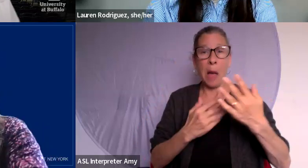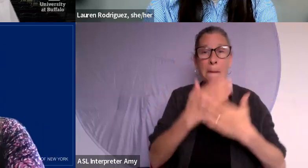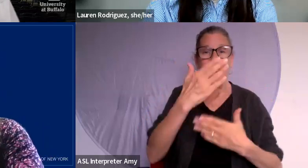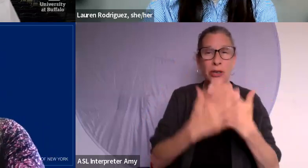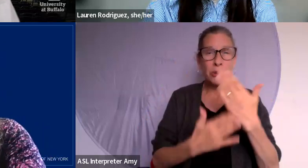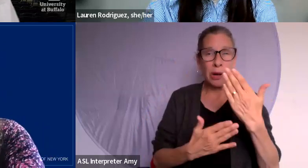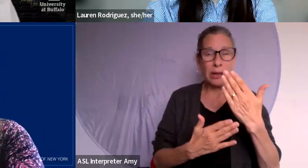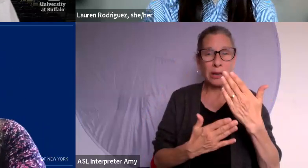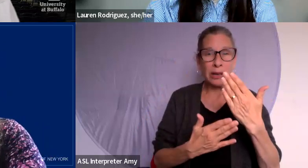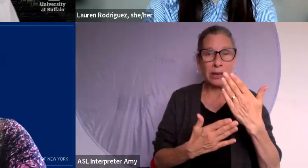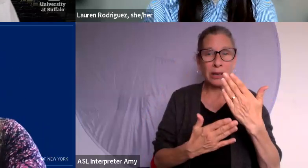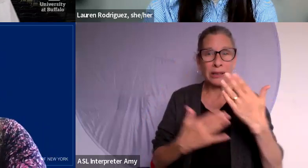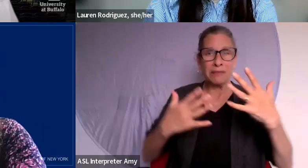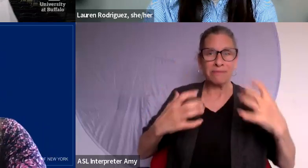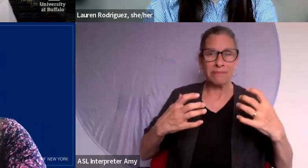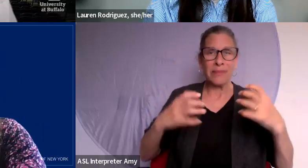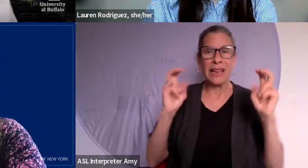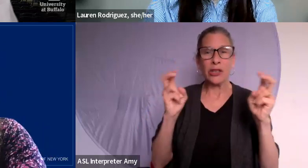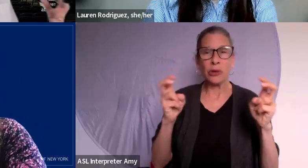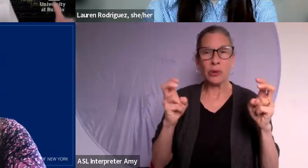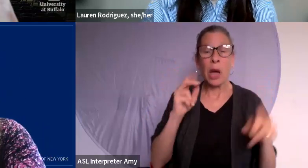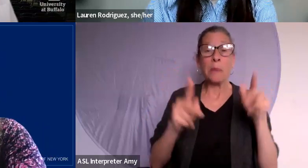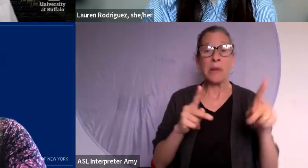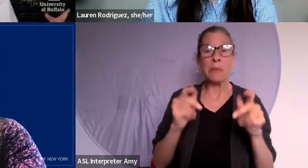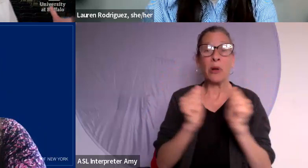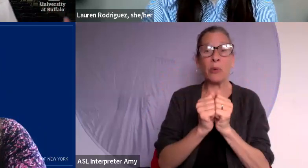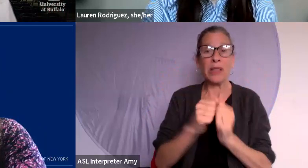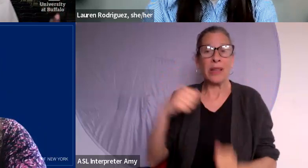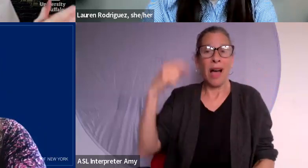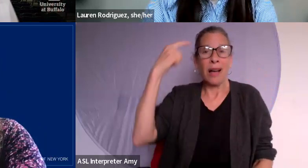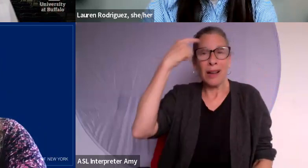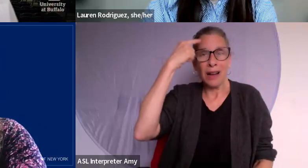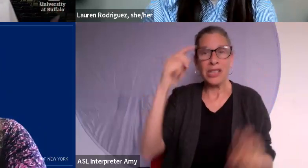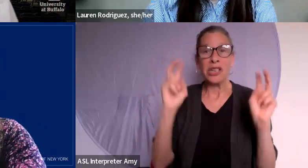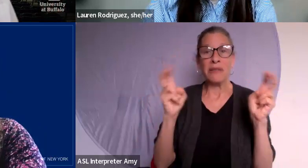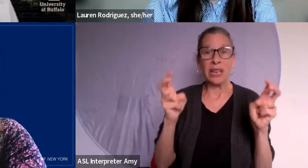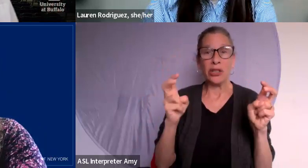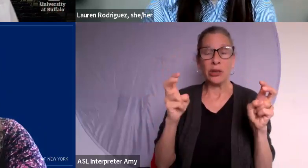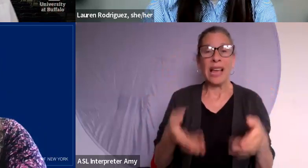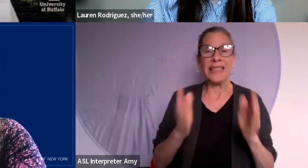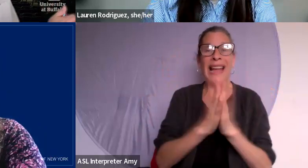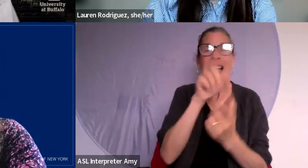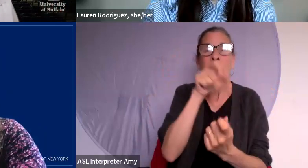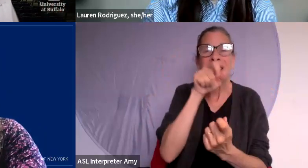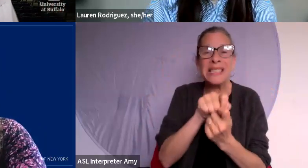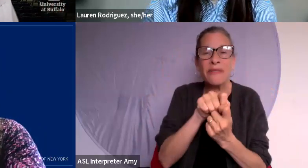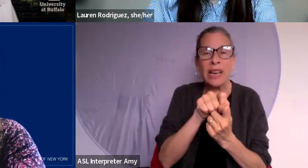manual dexterity issues? And people who have cognitive issues? And they asked you specifically, does the product